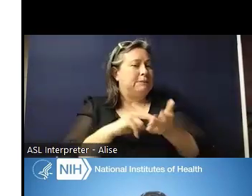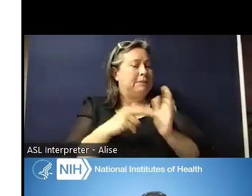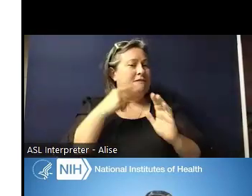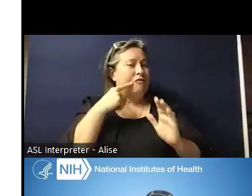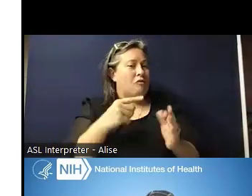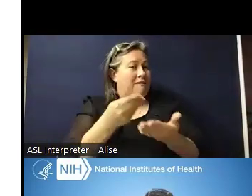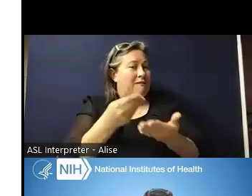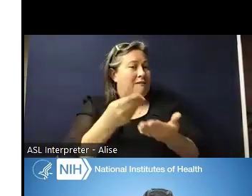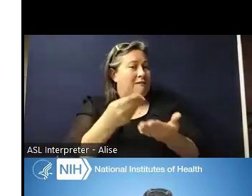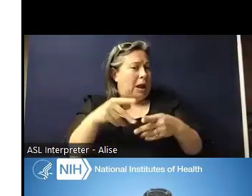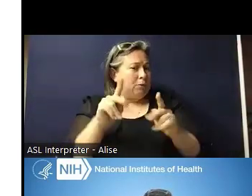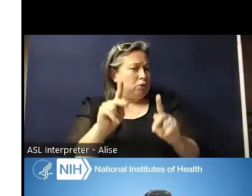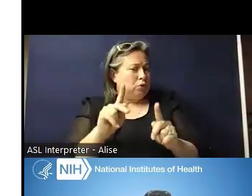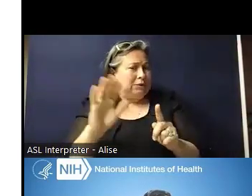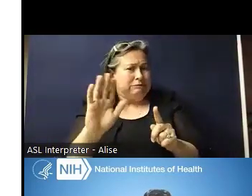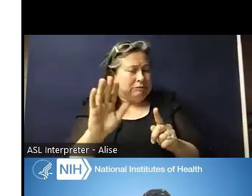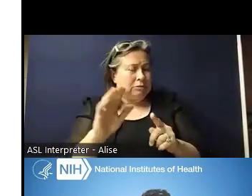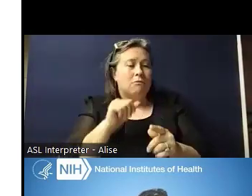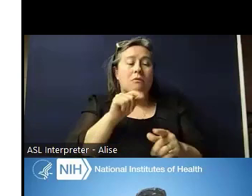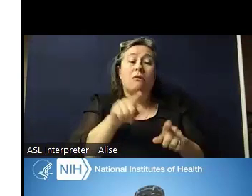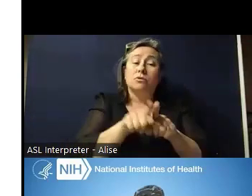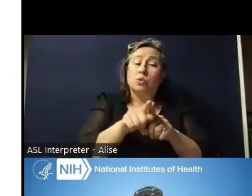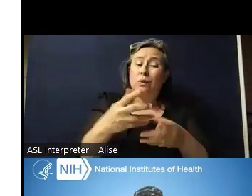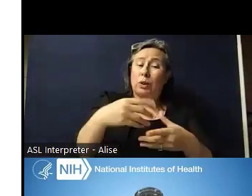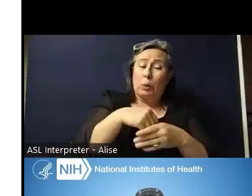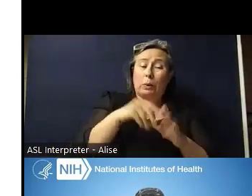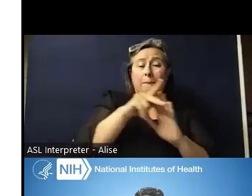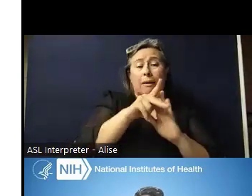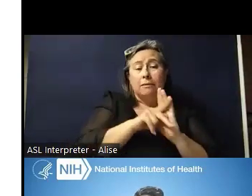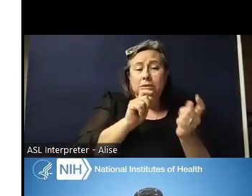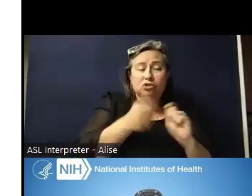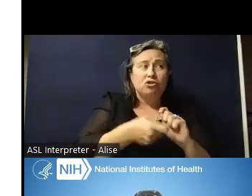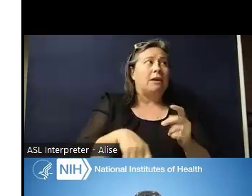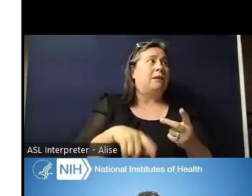but it also includes policy changes and that sort of thing,